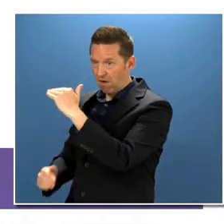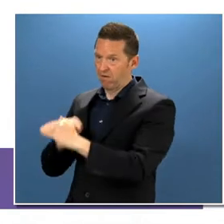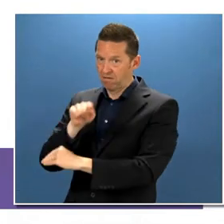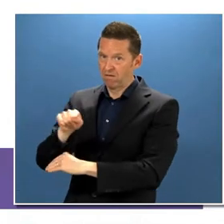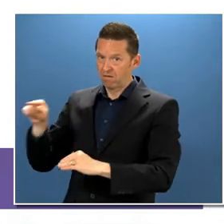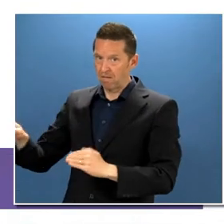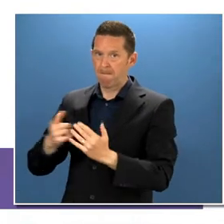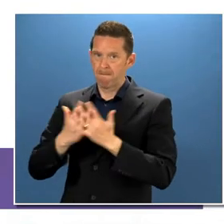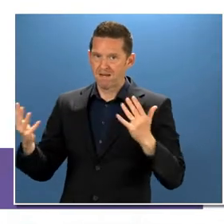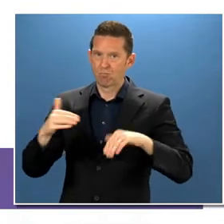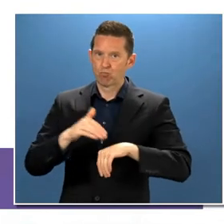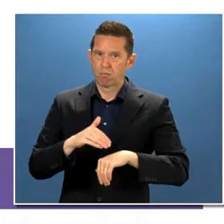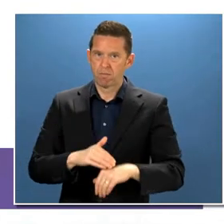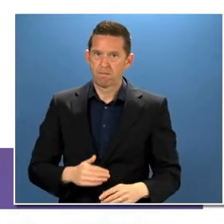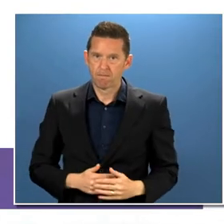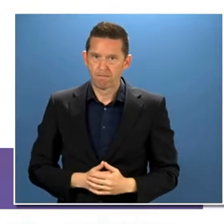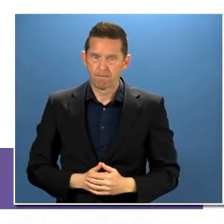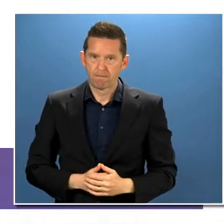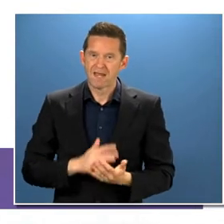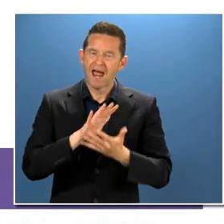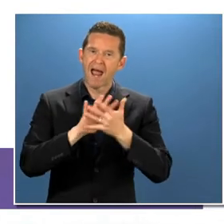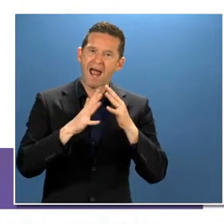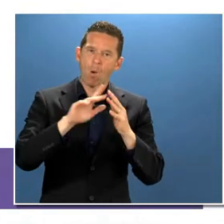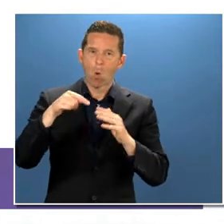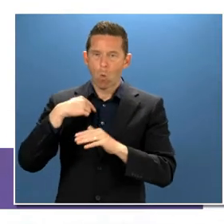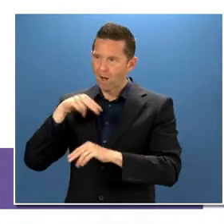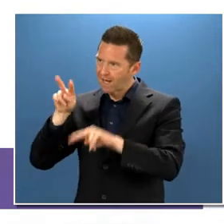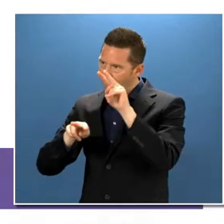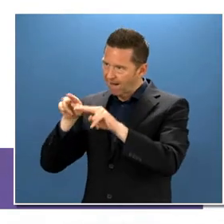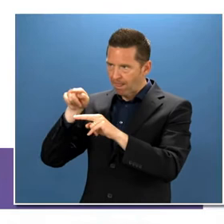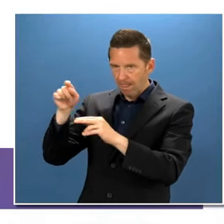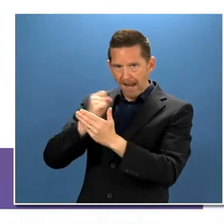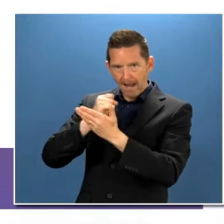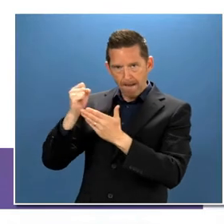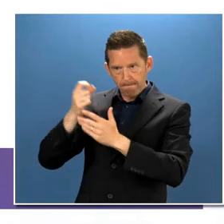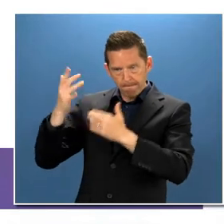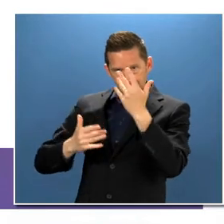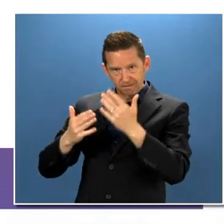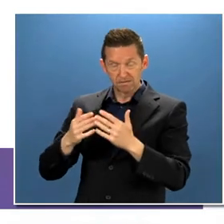One way to look at those figures is to also say that people worry that in going